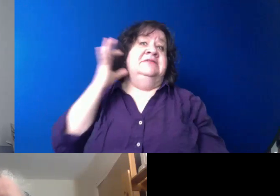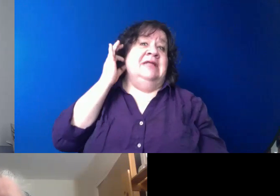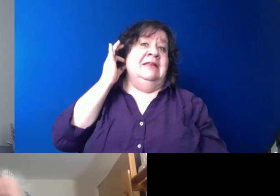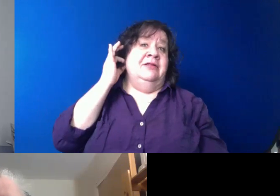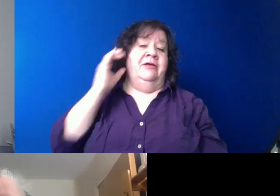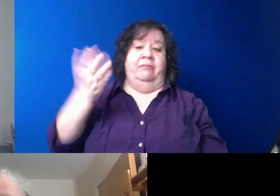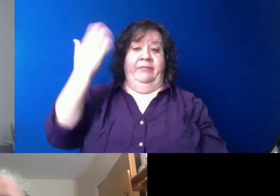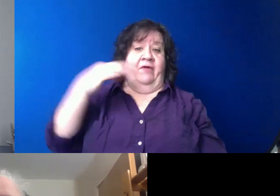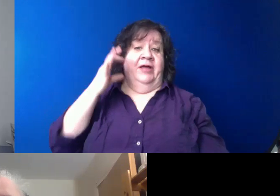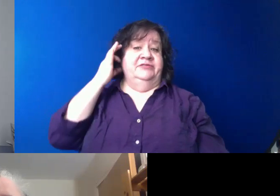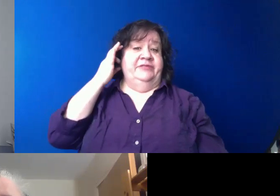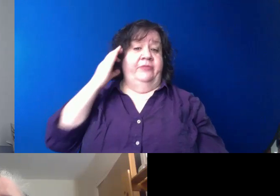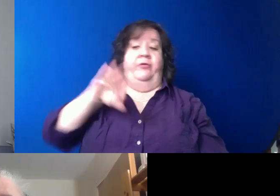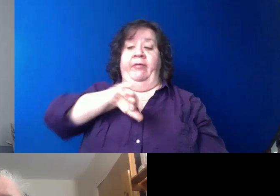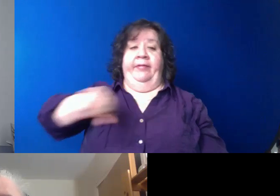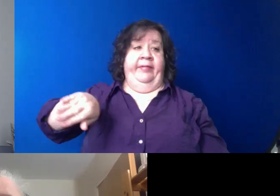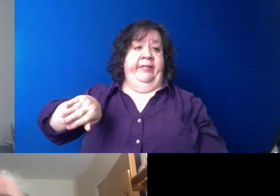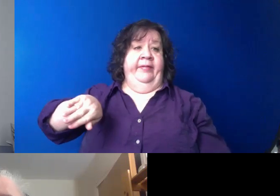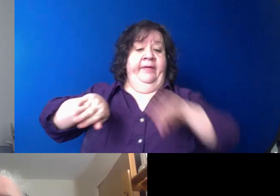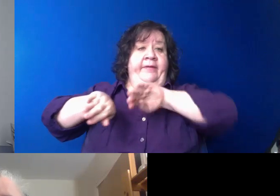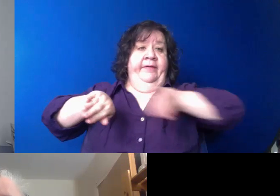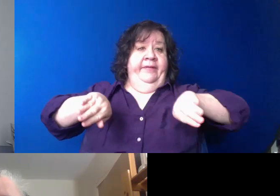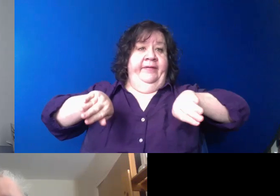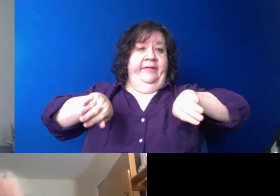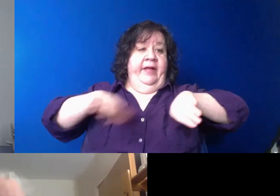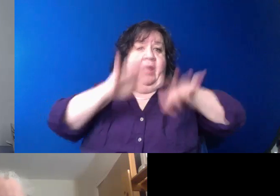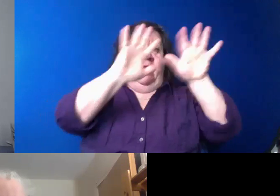really critical because you know it's something that's been achieved by the international